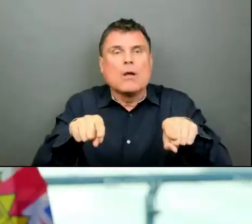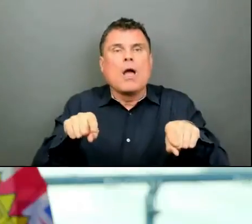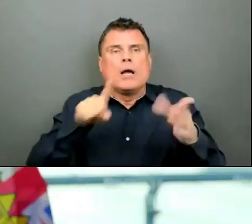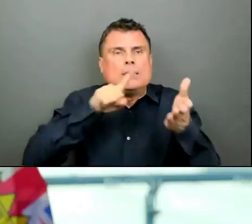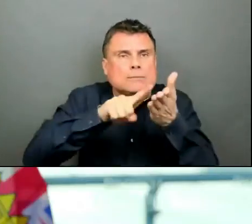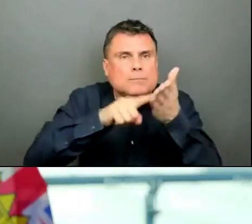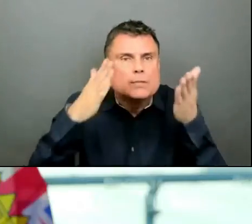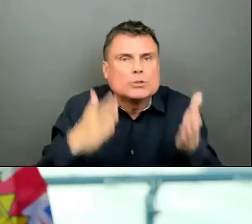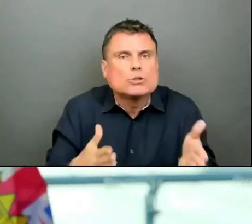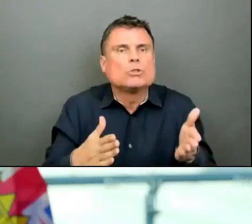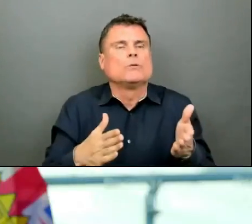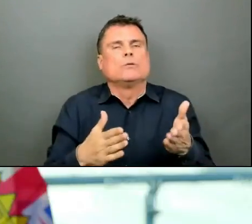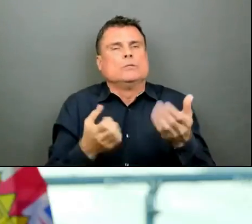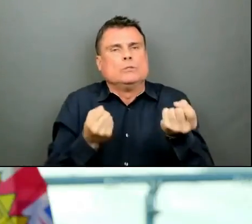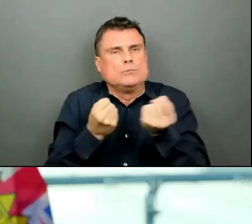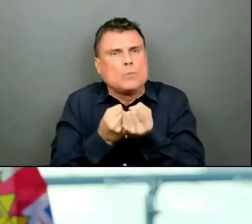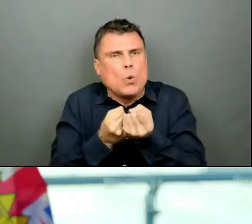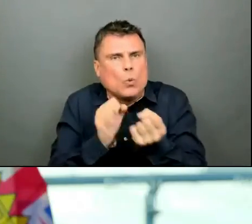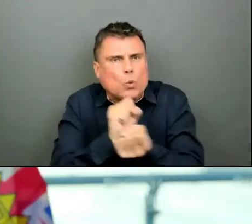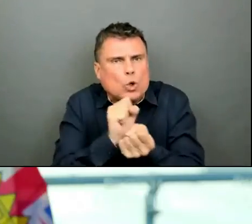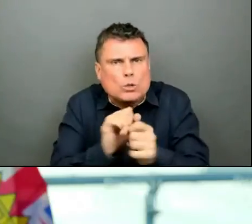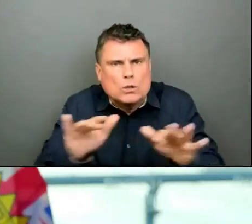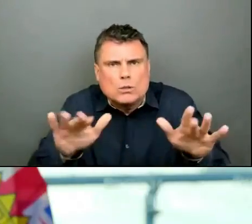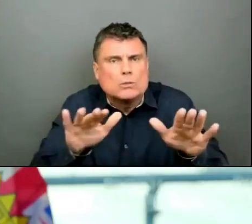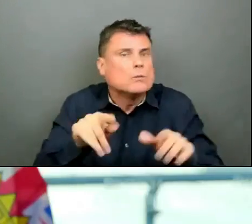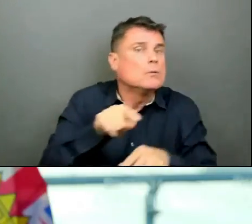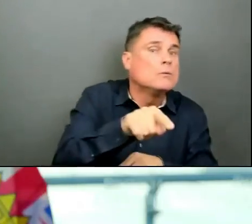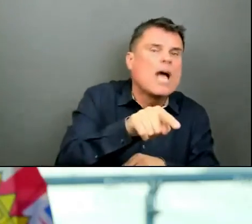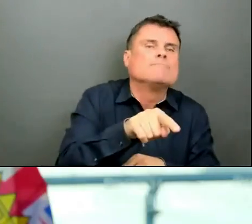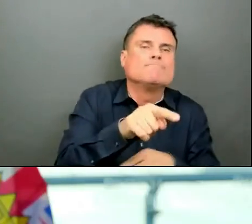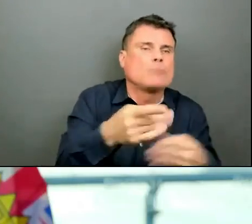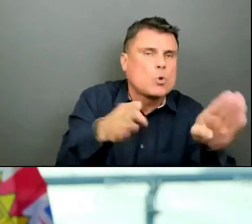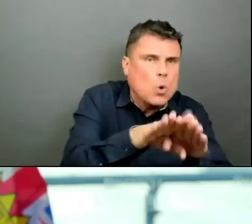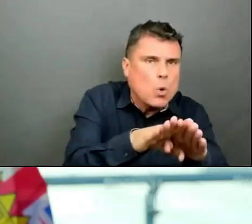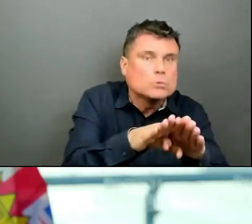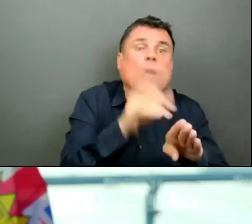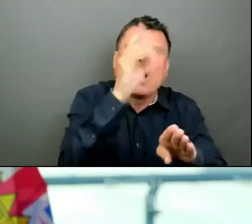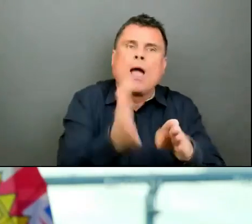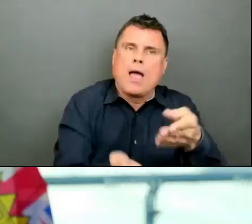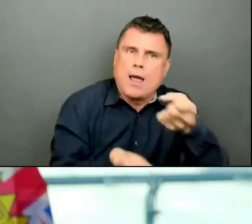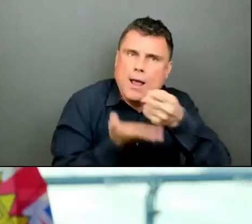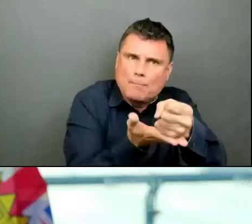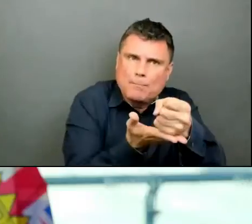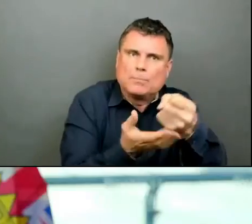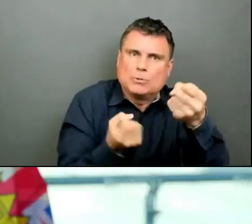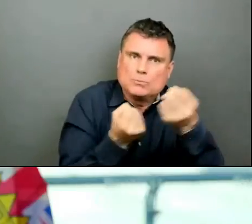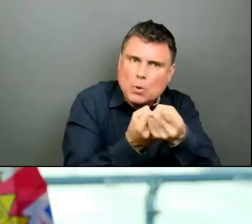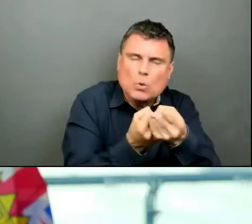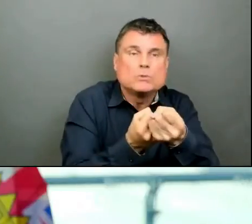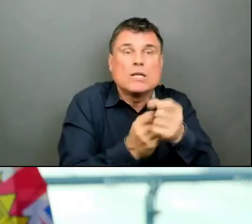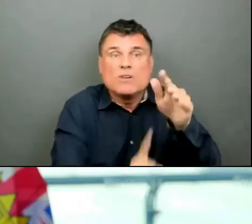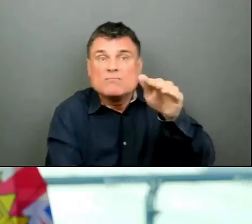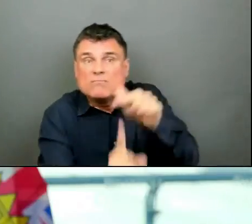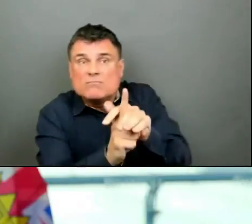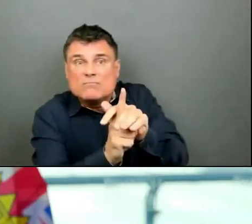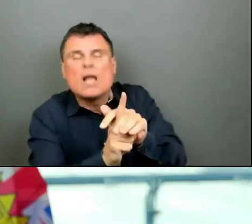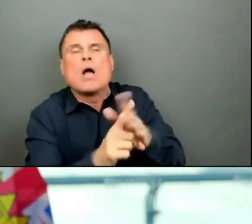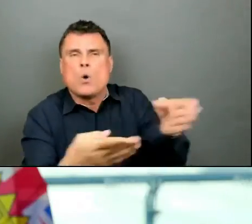BC and we're able to use the work safe BC inspectors to augment the public health workforce to help businesses and support